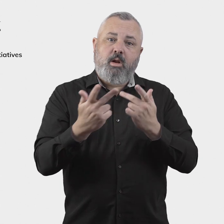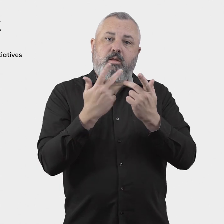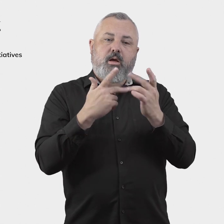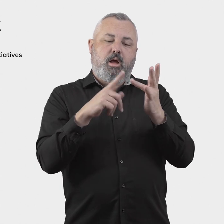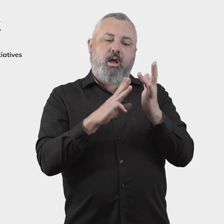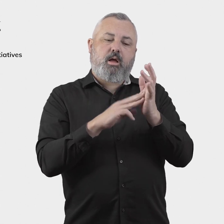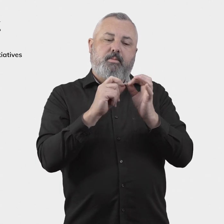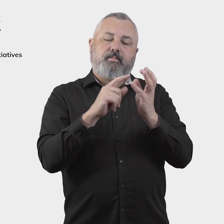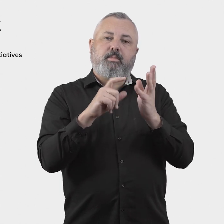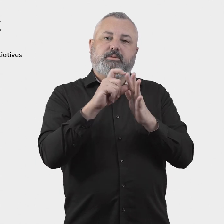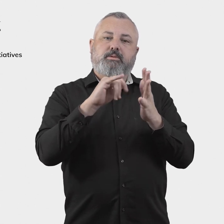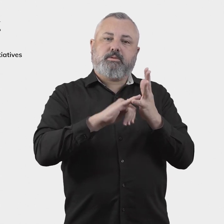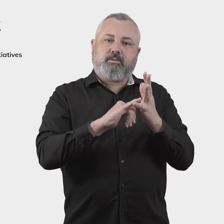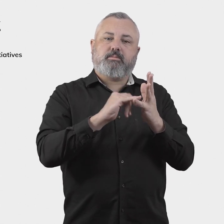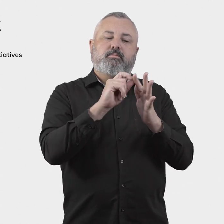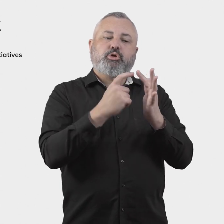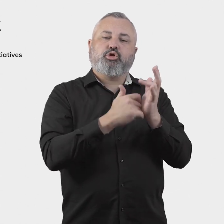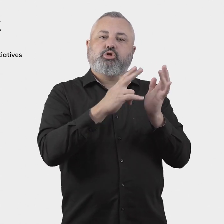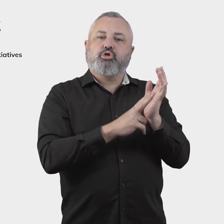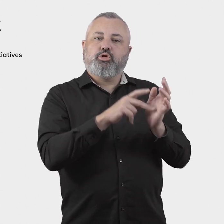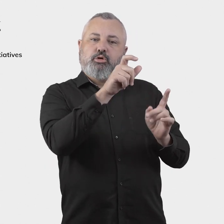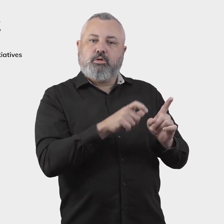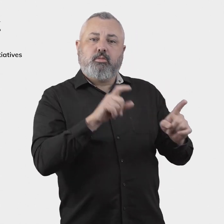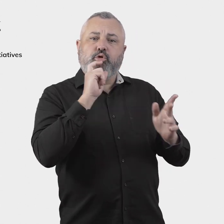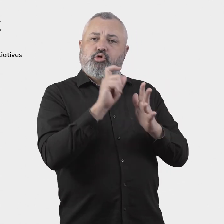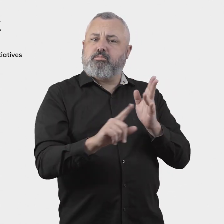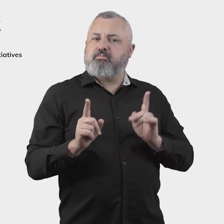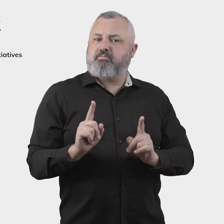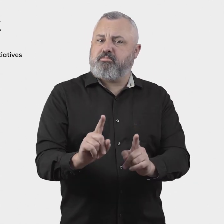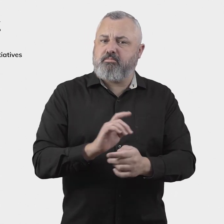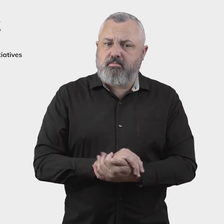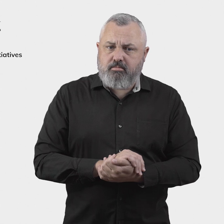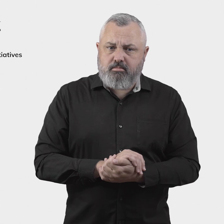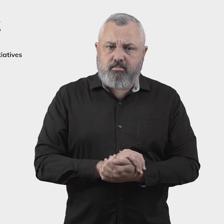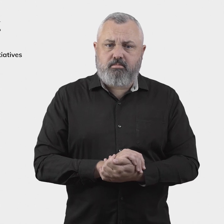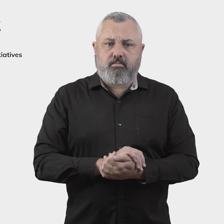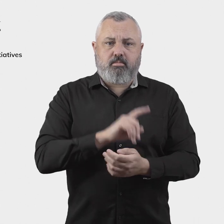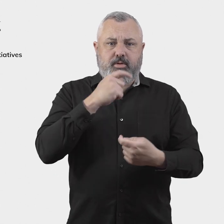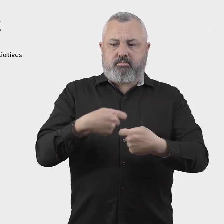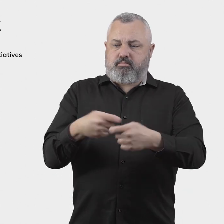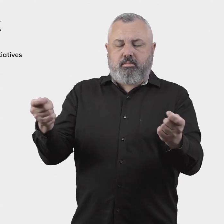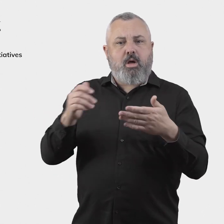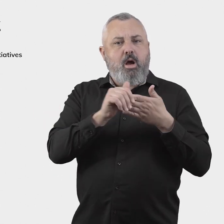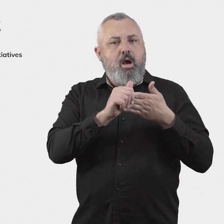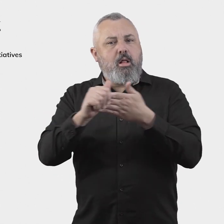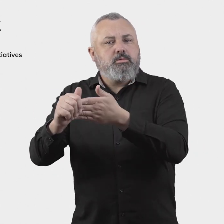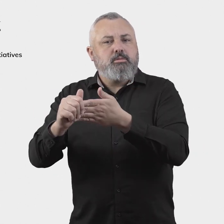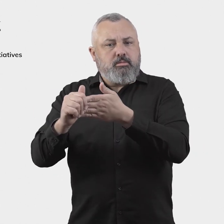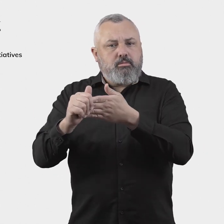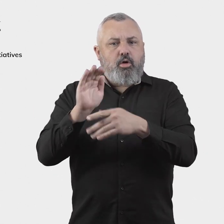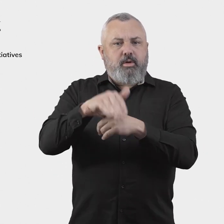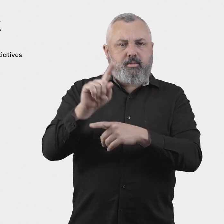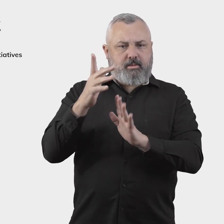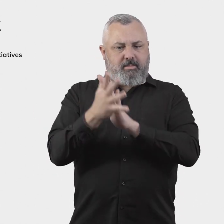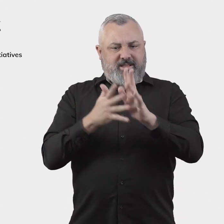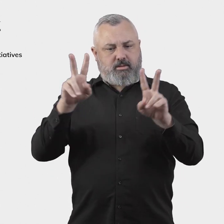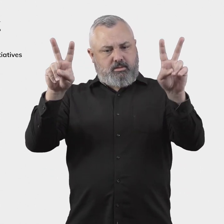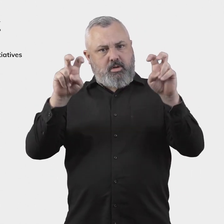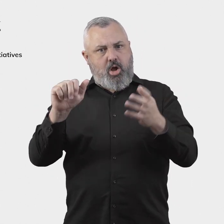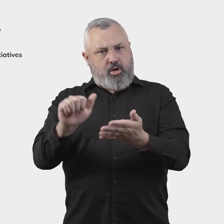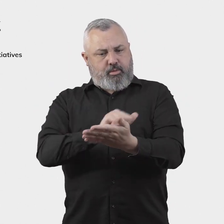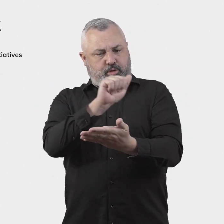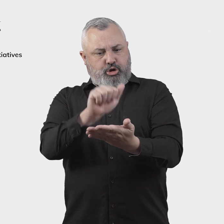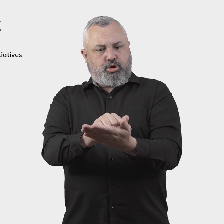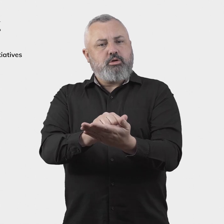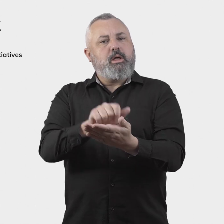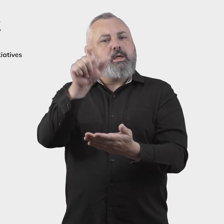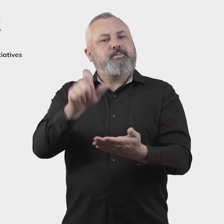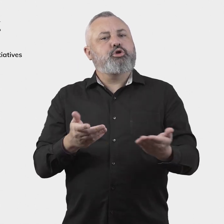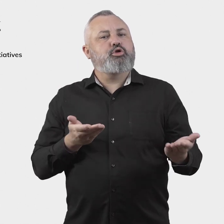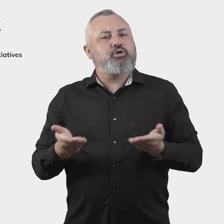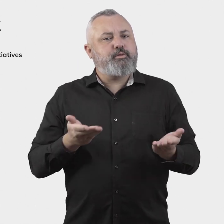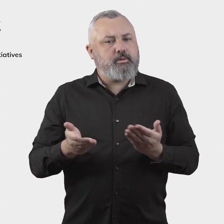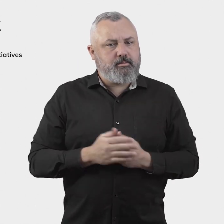The ombudsperson will issue guidance on appropriate consumer conduct by airlines and airports,